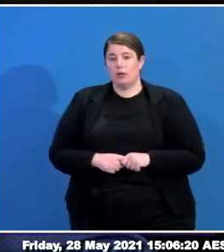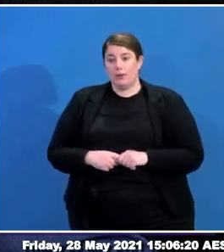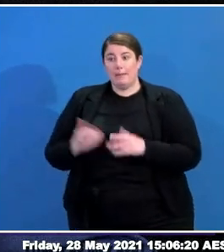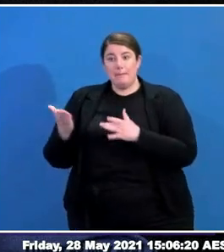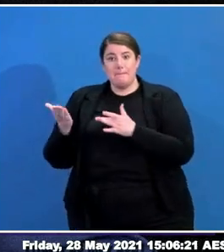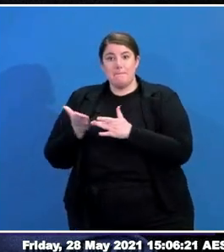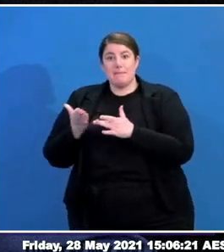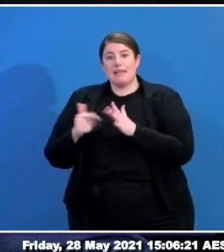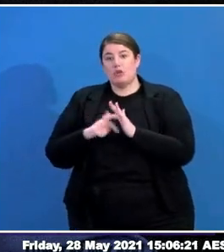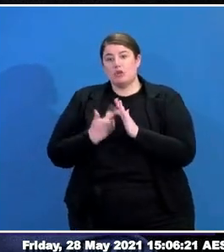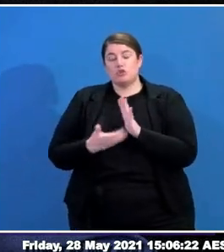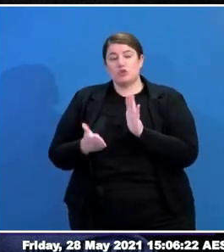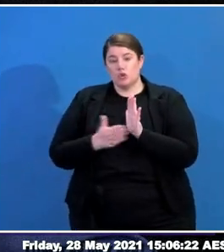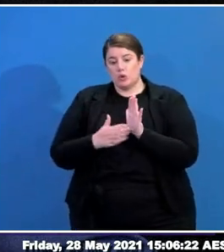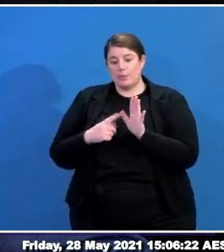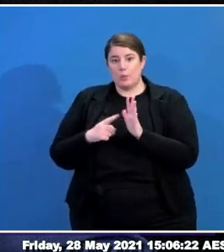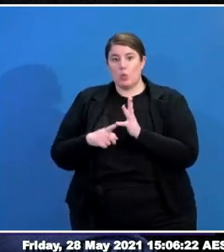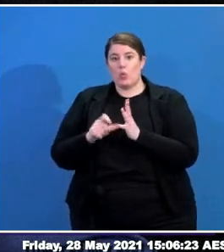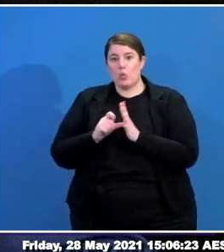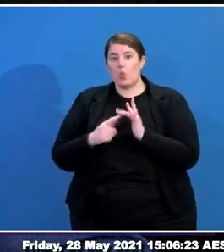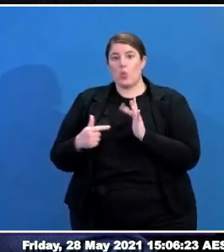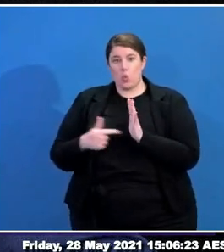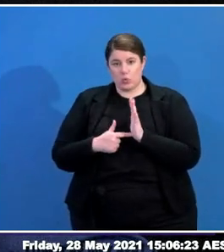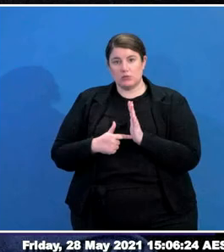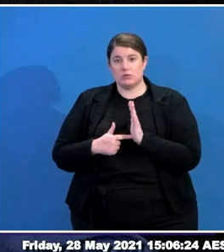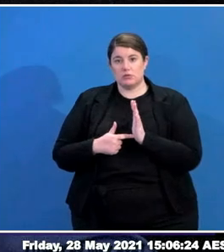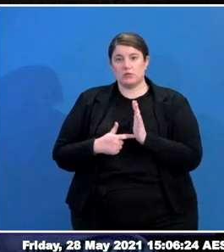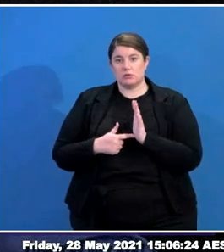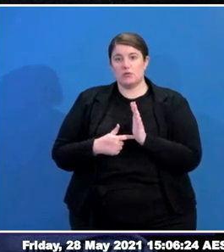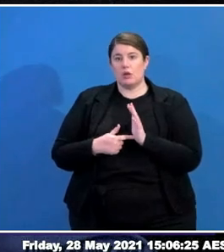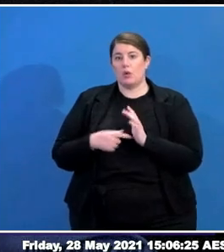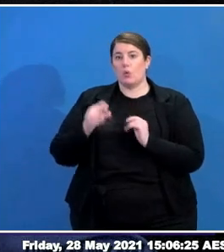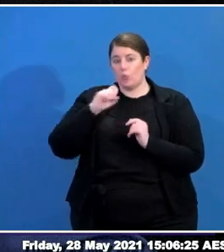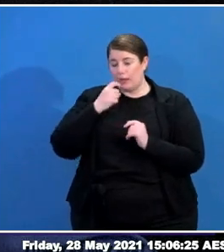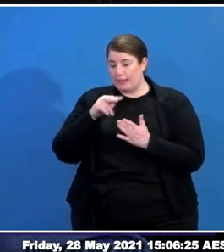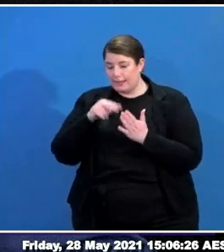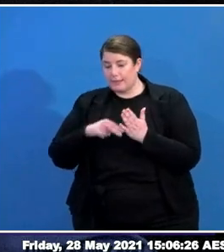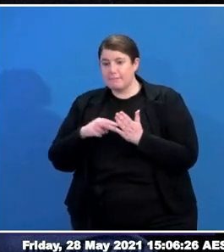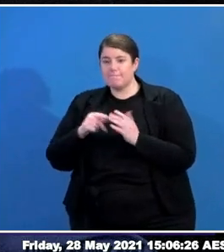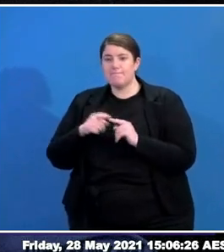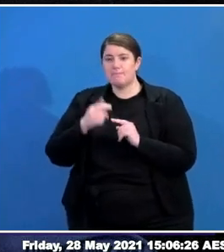at those things that were initially detected as minor conformances in an